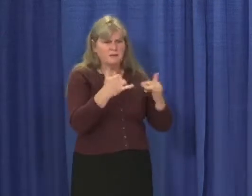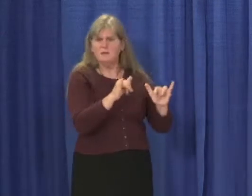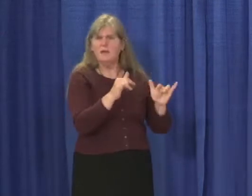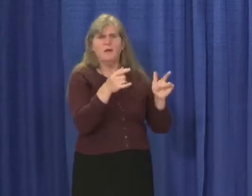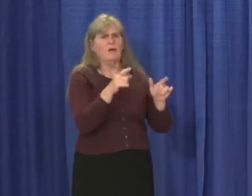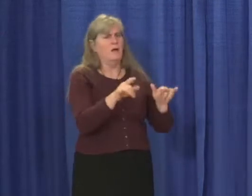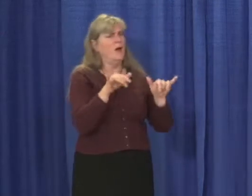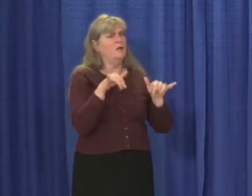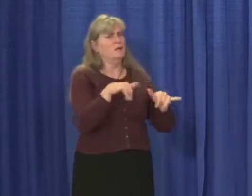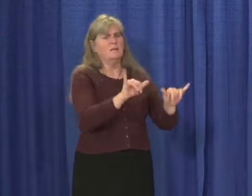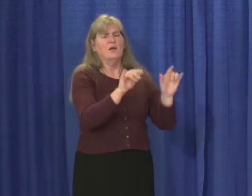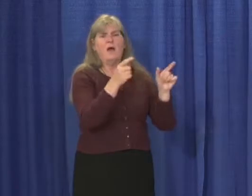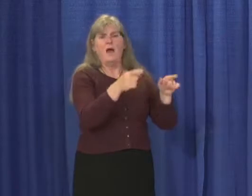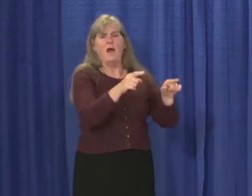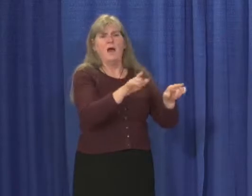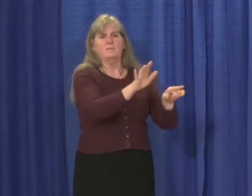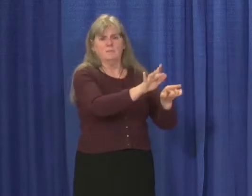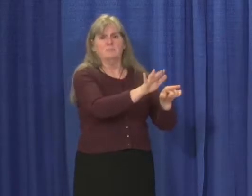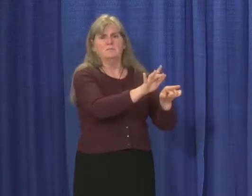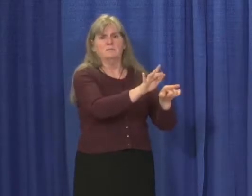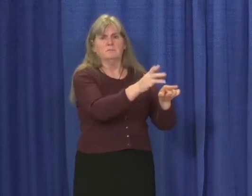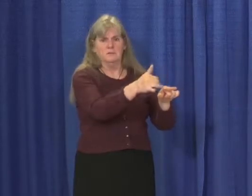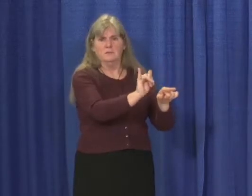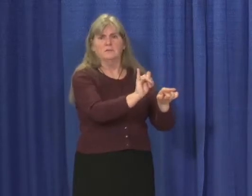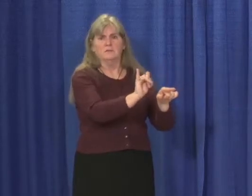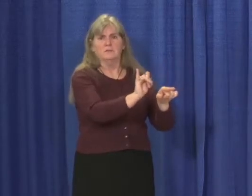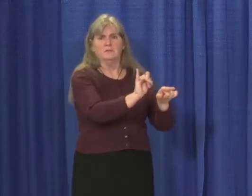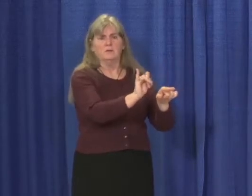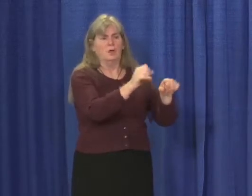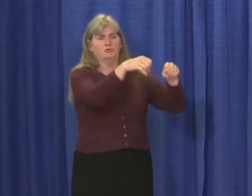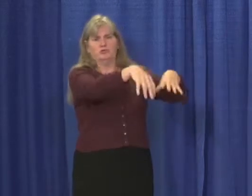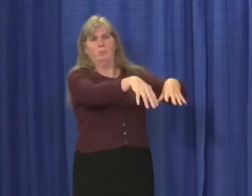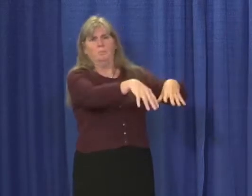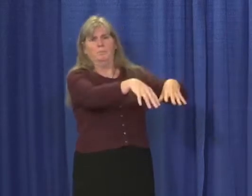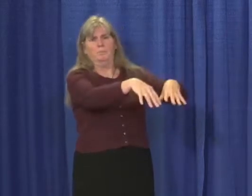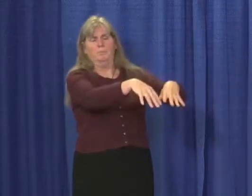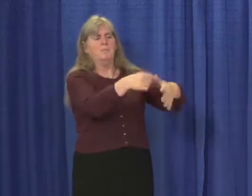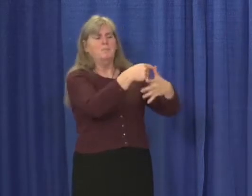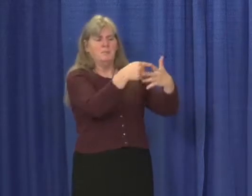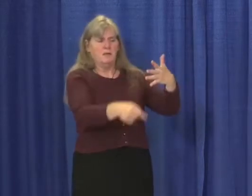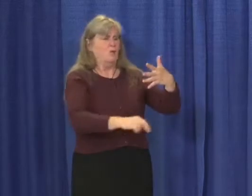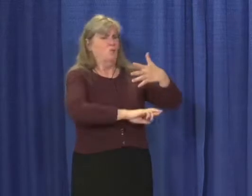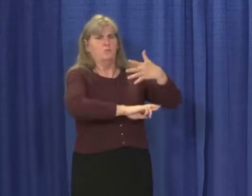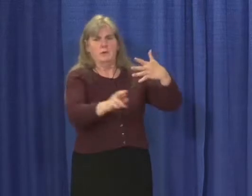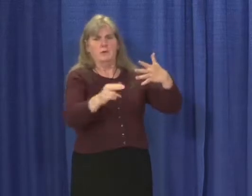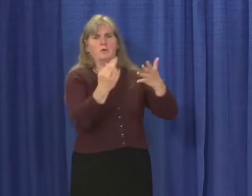resources. We have many tools going forward